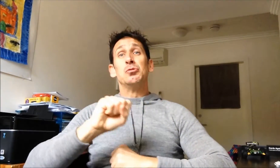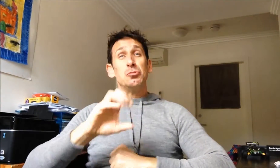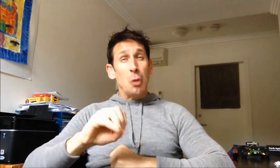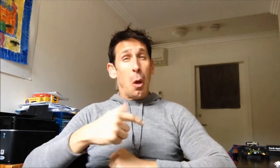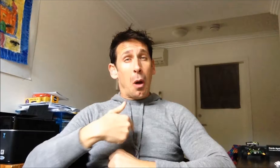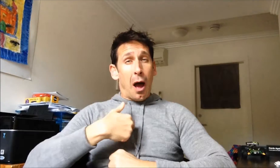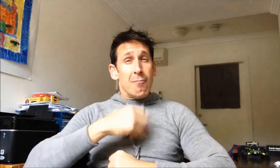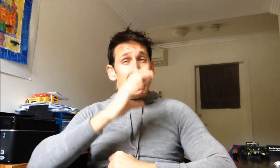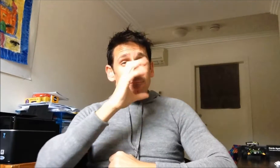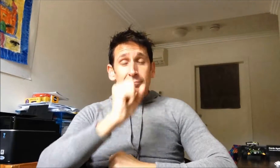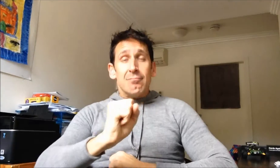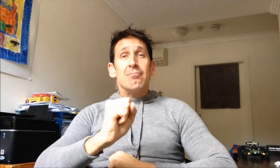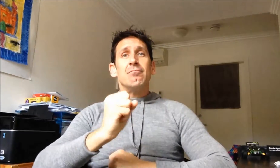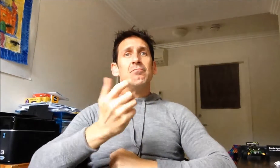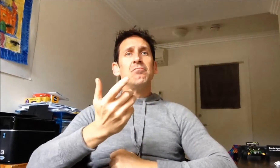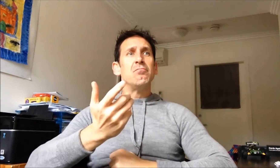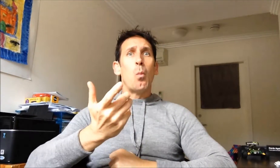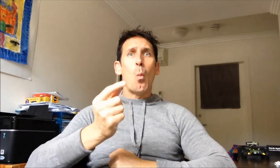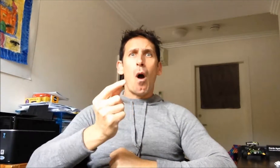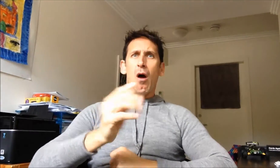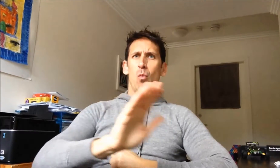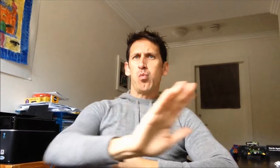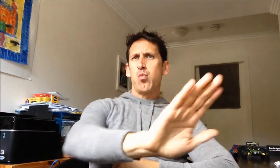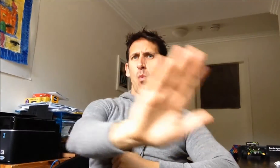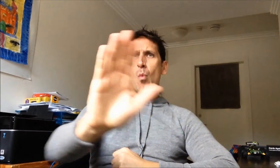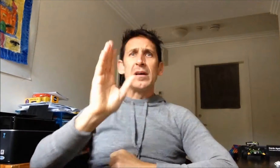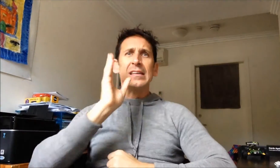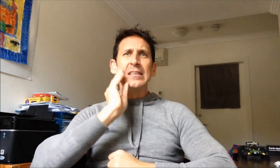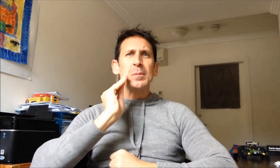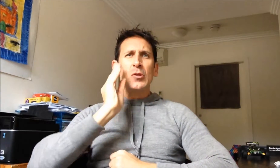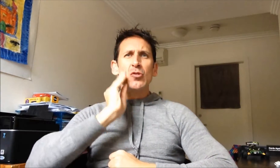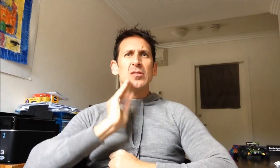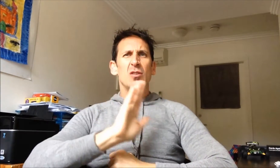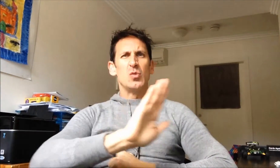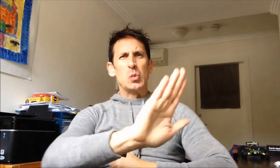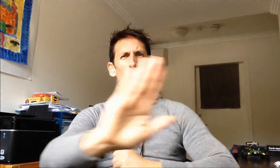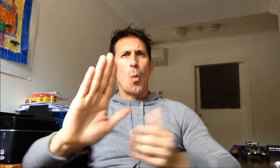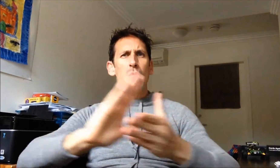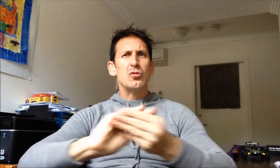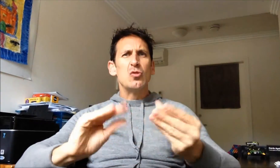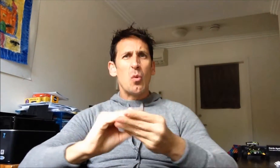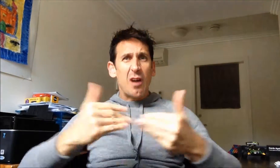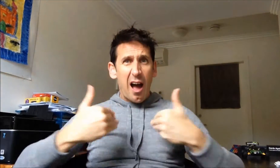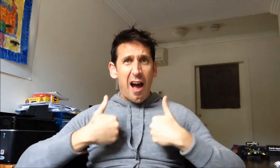So, I am intrigued to hear more about your experiences, your stories -